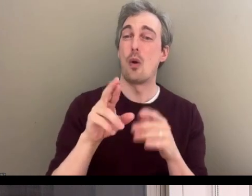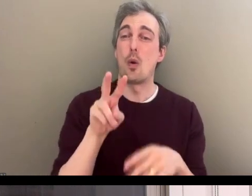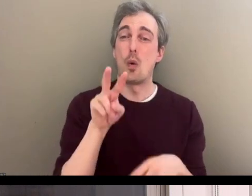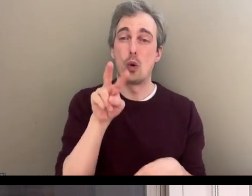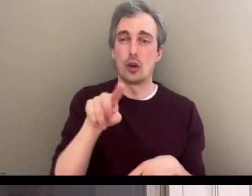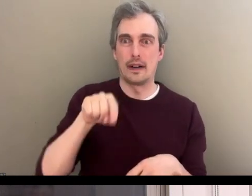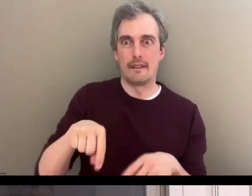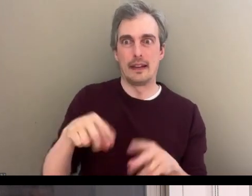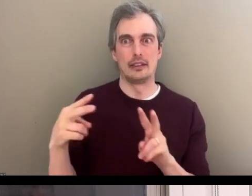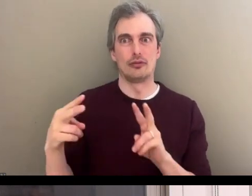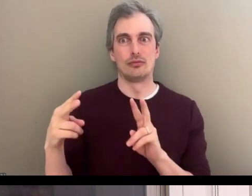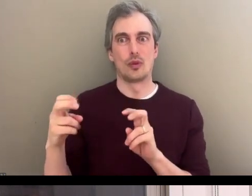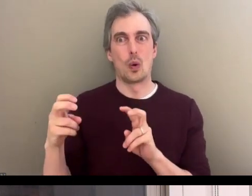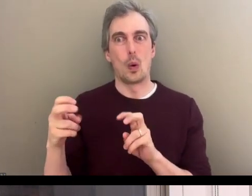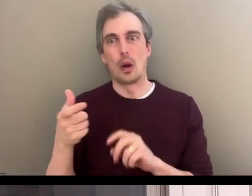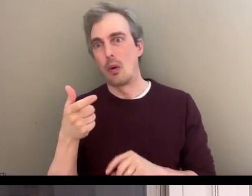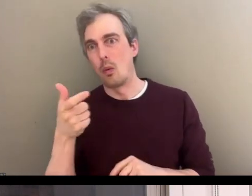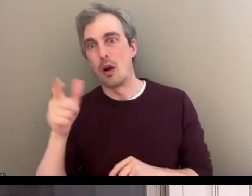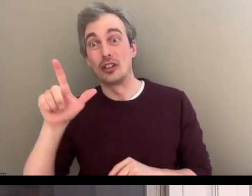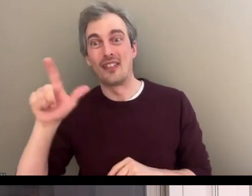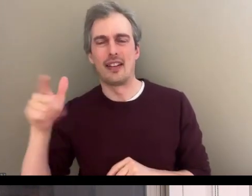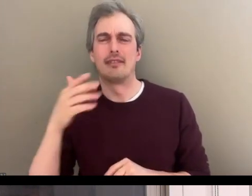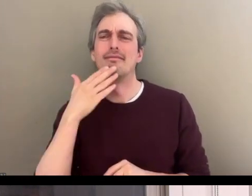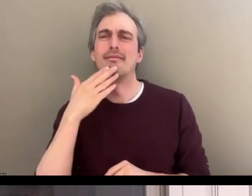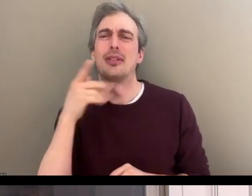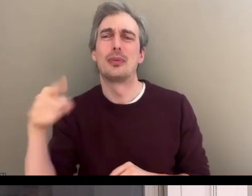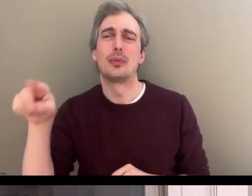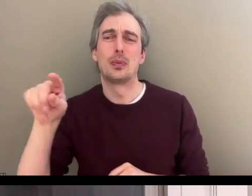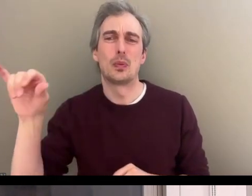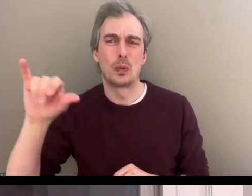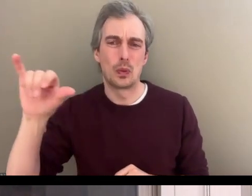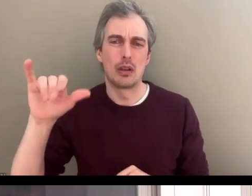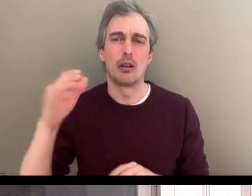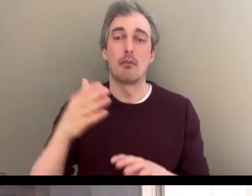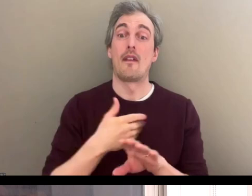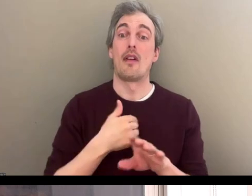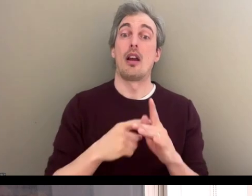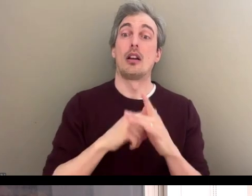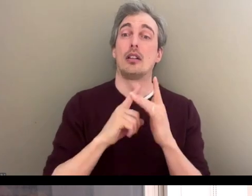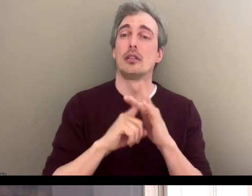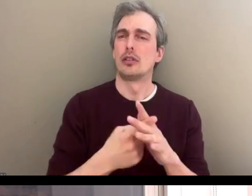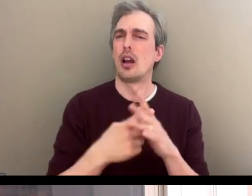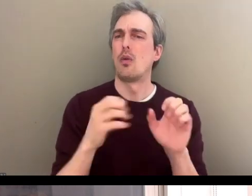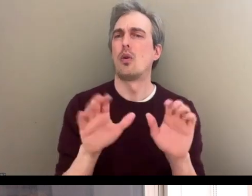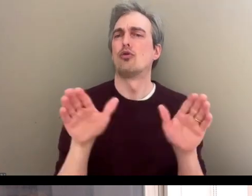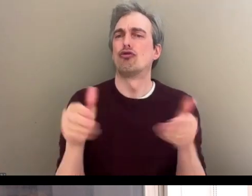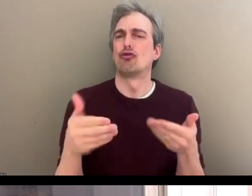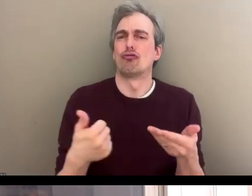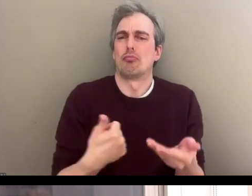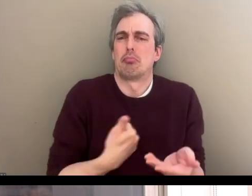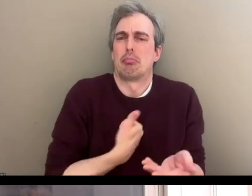So before we get into the talk, I did want to give you all a brief introduction to myself. So this slide contains two images.